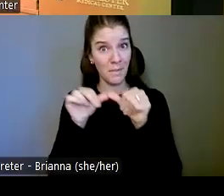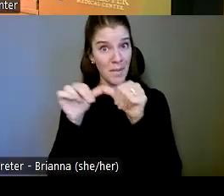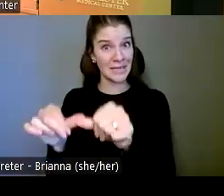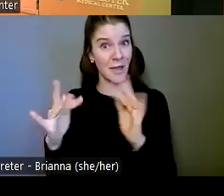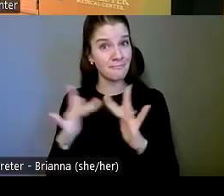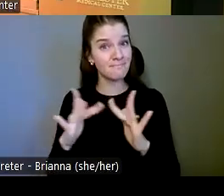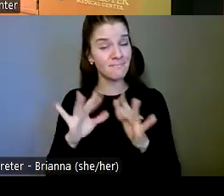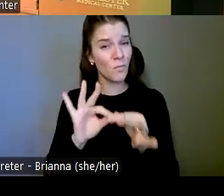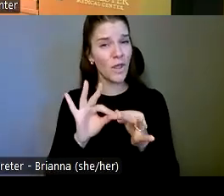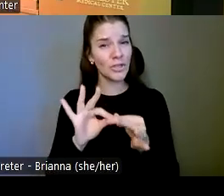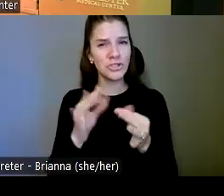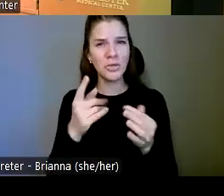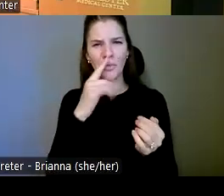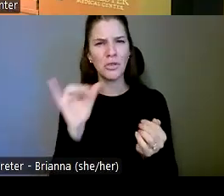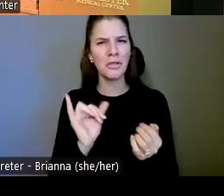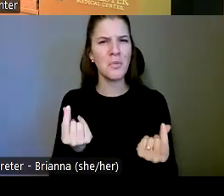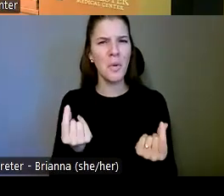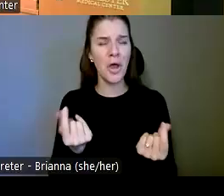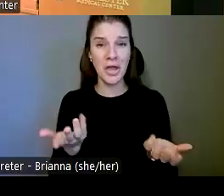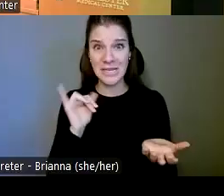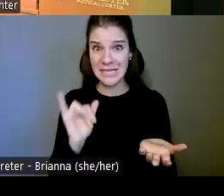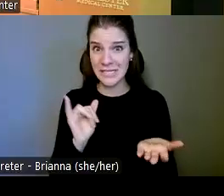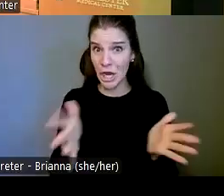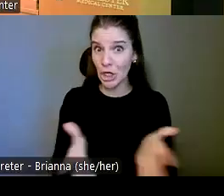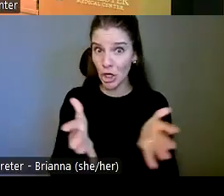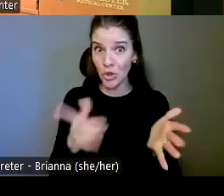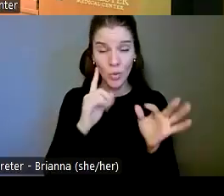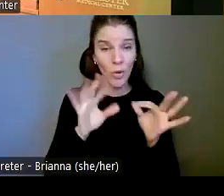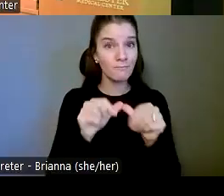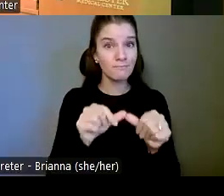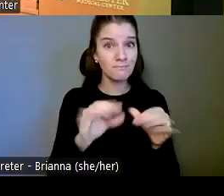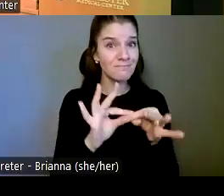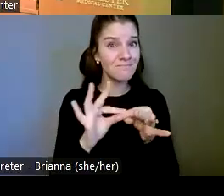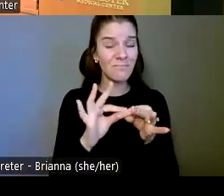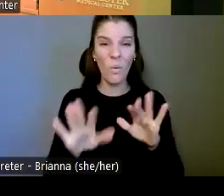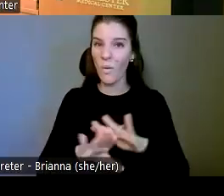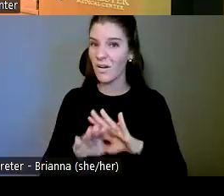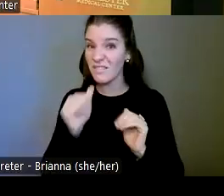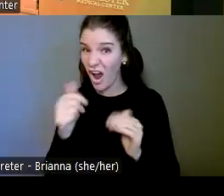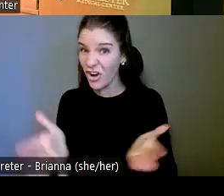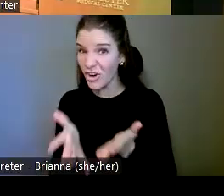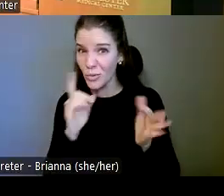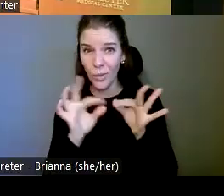shape or form? Is that encouraged, discouraged in any way? And also when within the framework